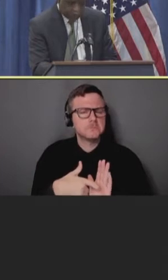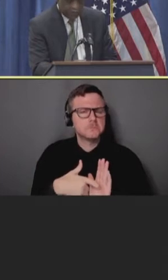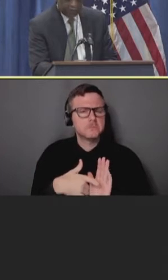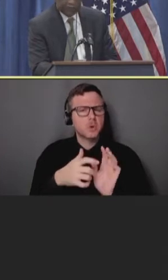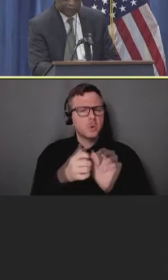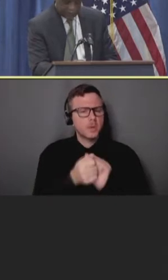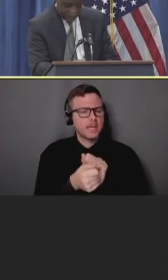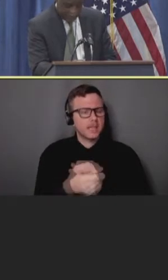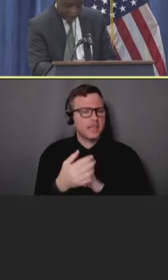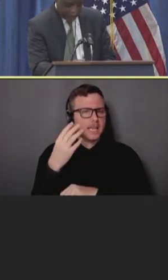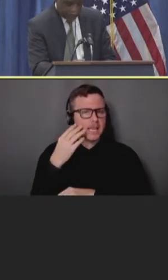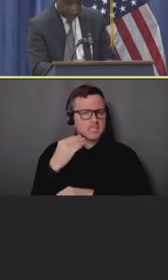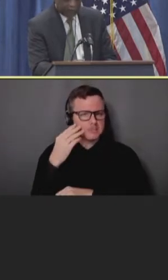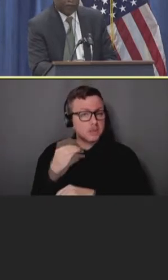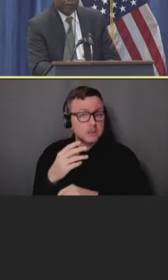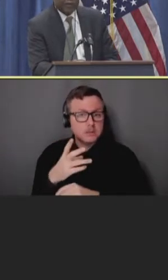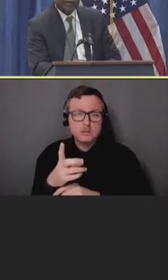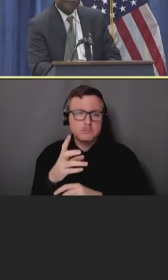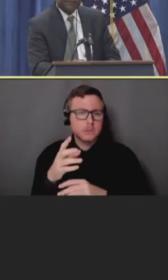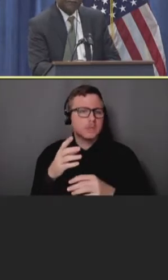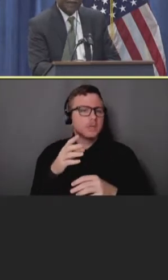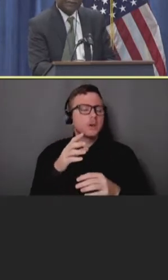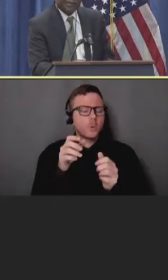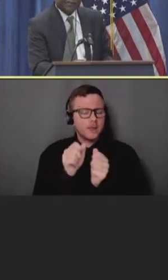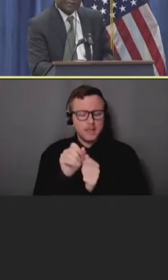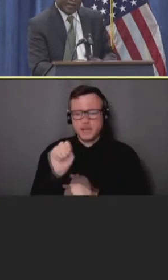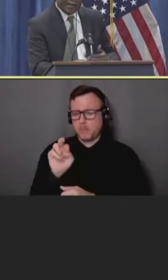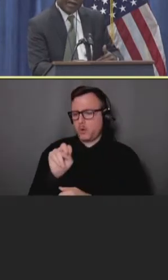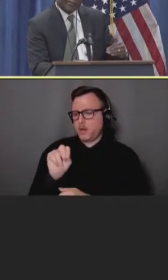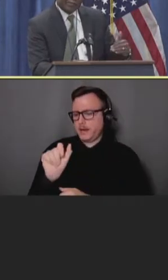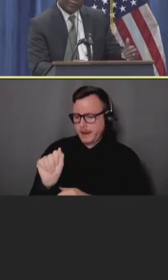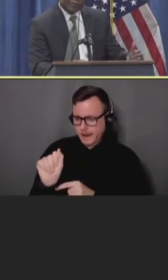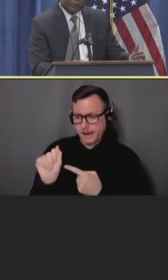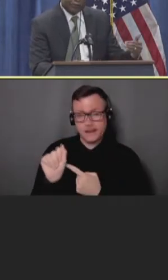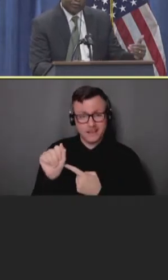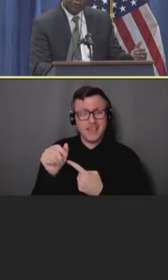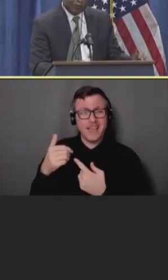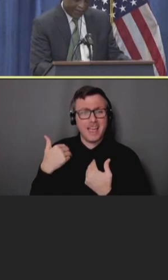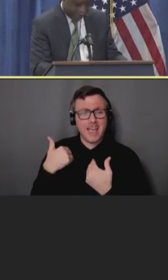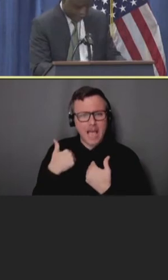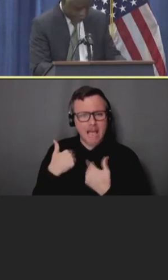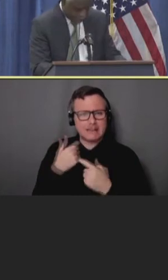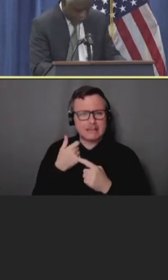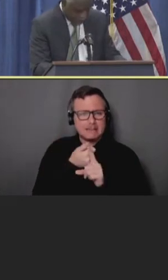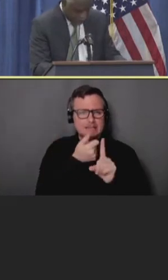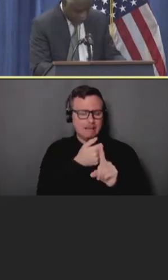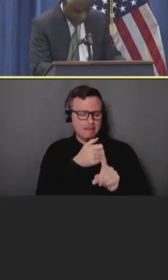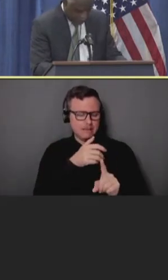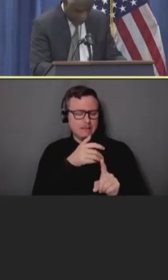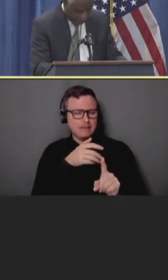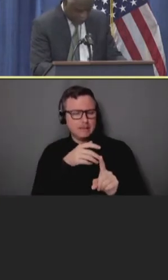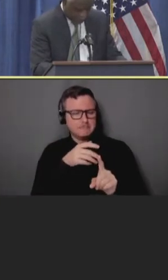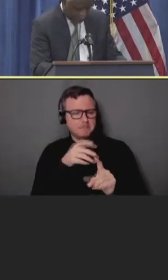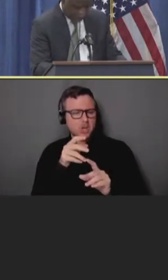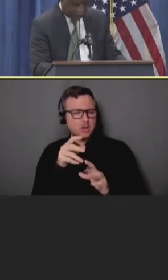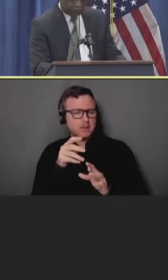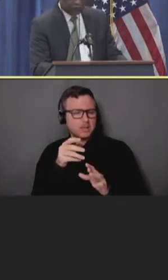experience, even with the mRNA vaccines, that it has a particular profile that these individuals